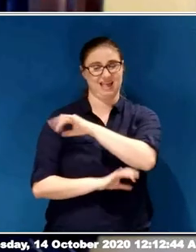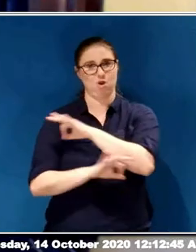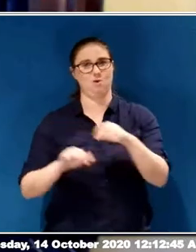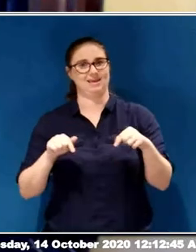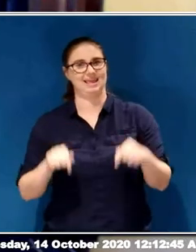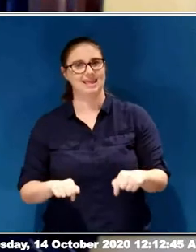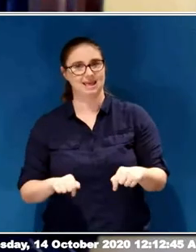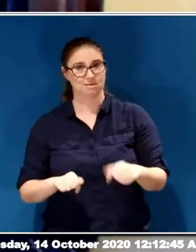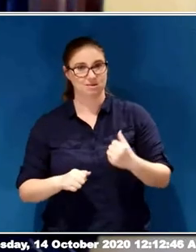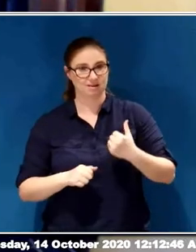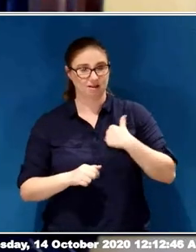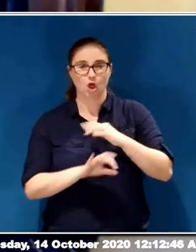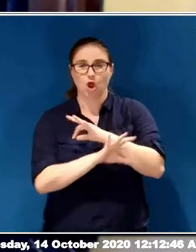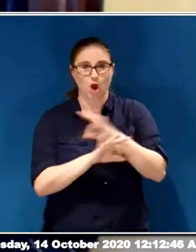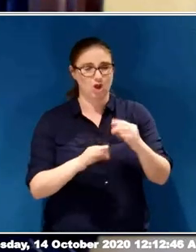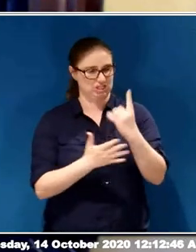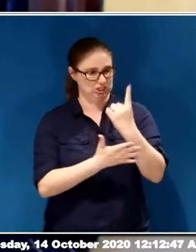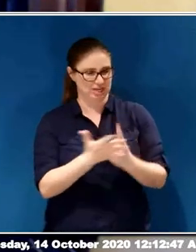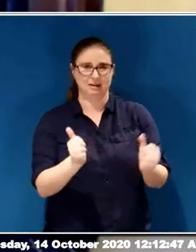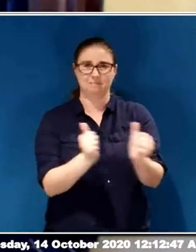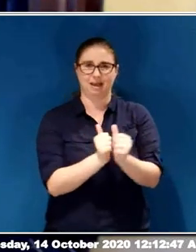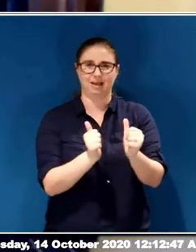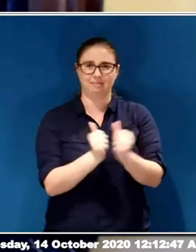that all children have a chance to become adults who can live in our